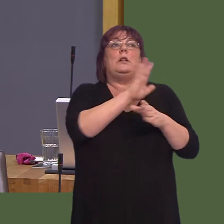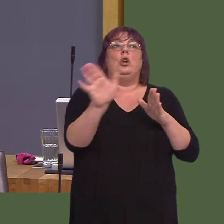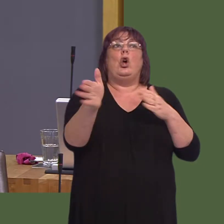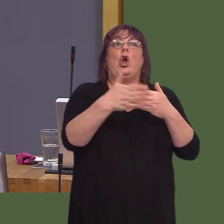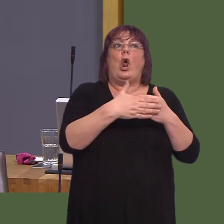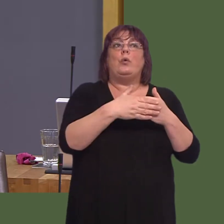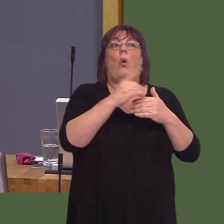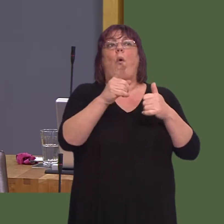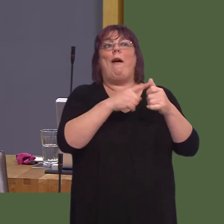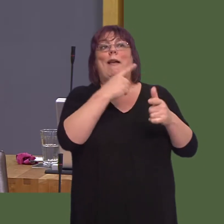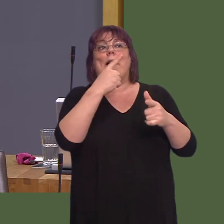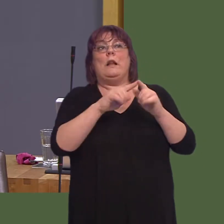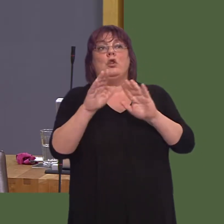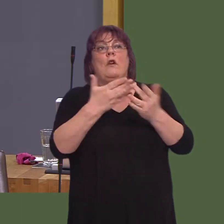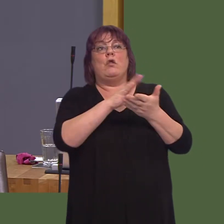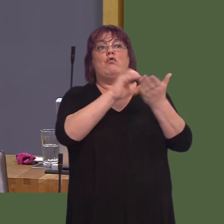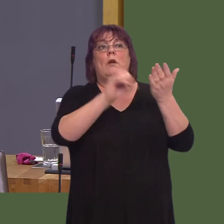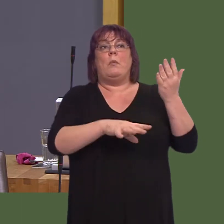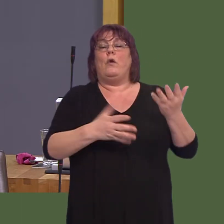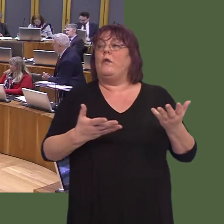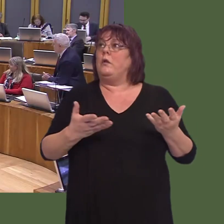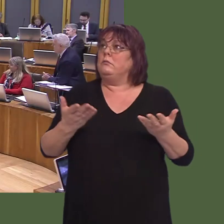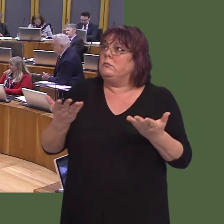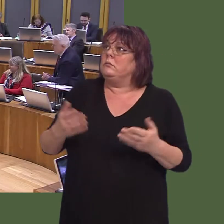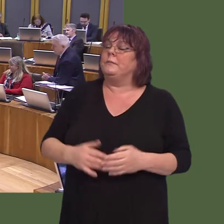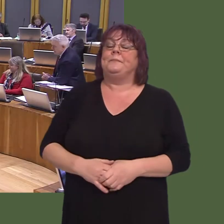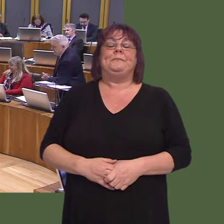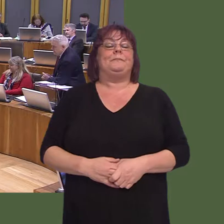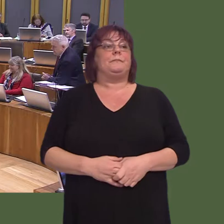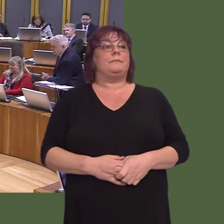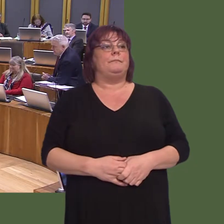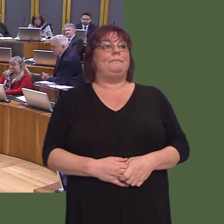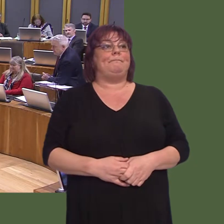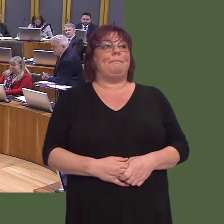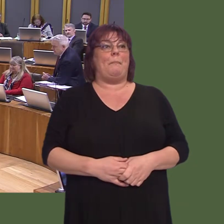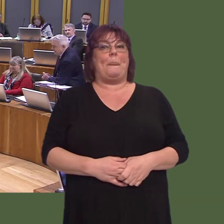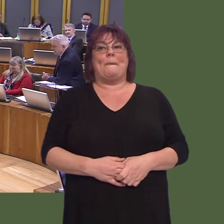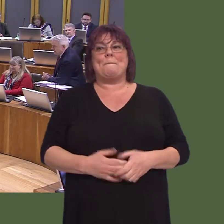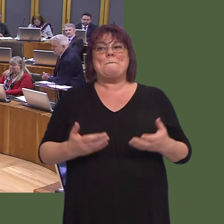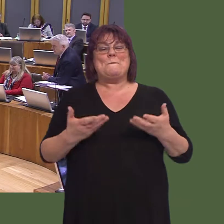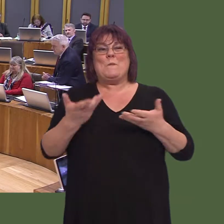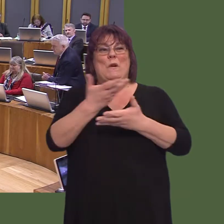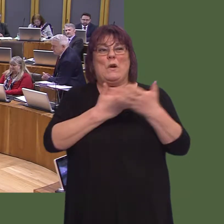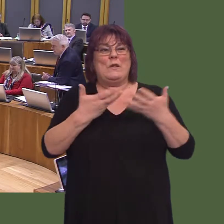or to remove A&E services from that hospital? Carwyn Jones AM: It seems to me that it's pointless having any kind of consultation.